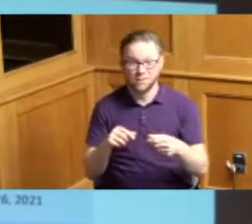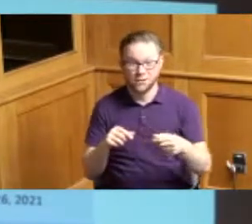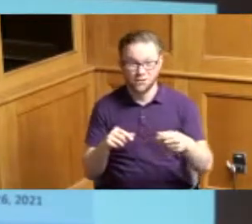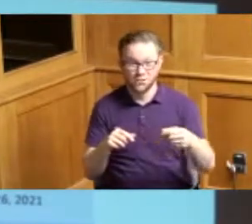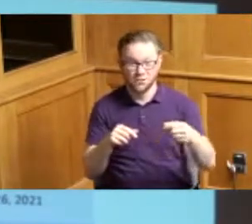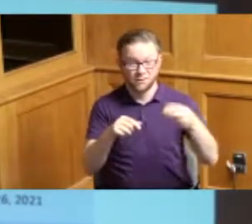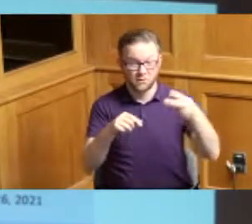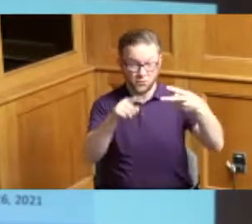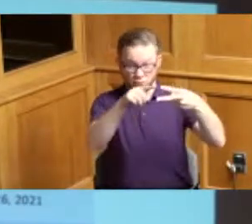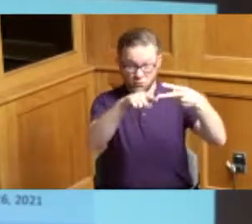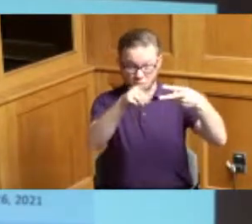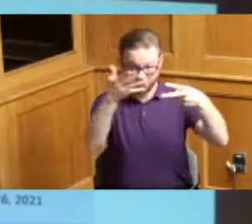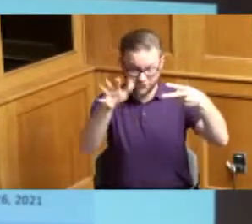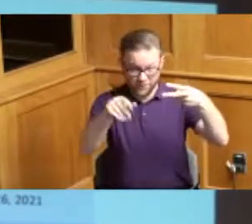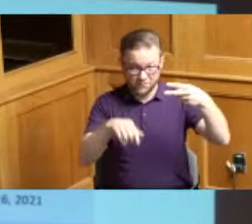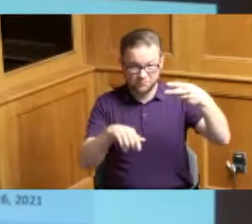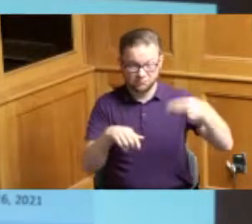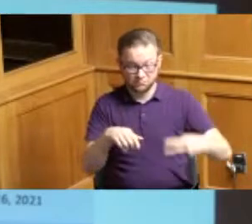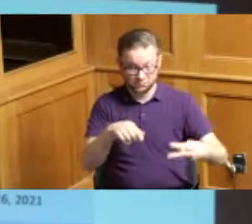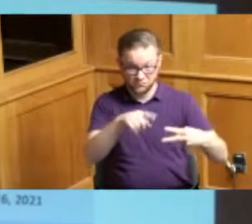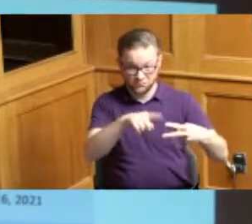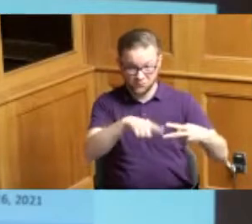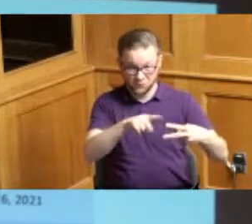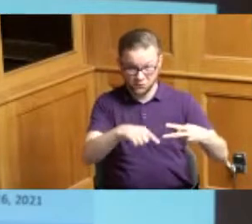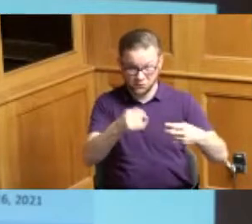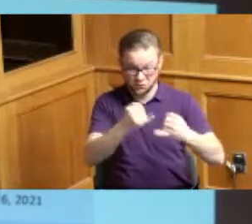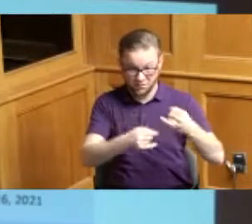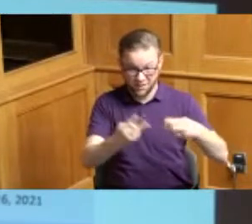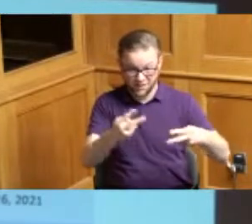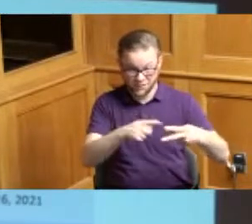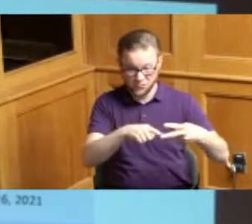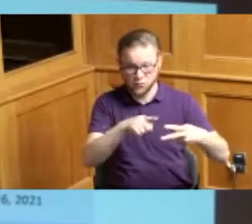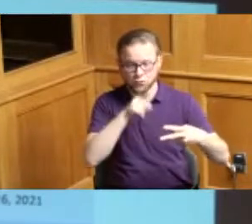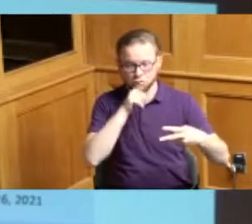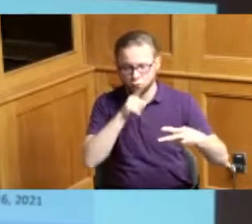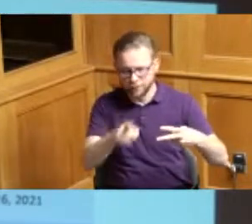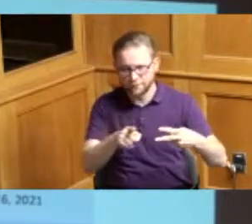really getting input on the framework that we've developed in the methodology and impervious stuff